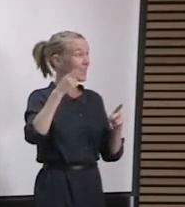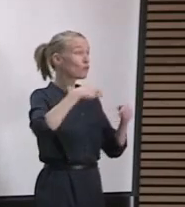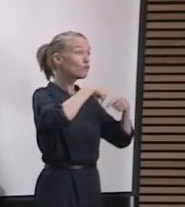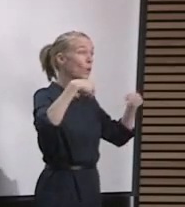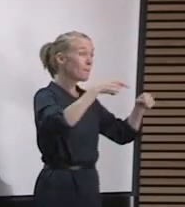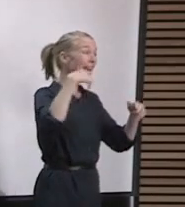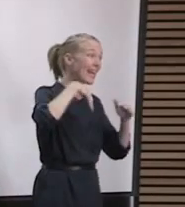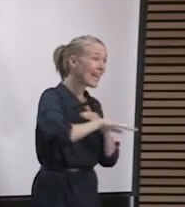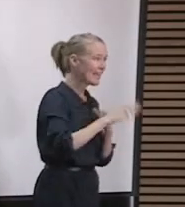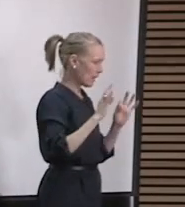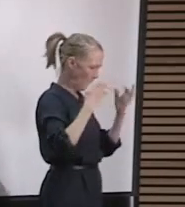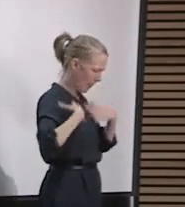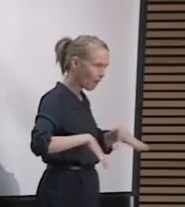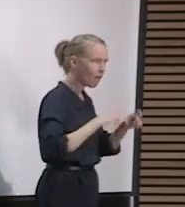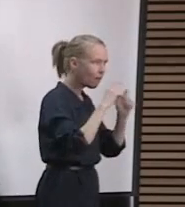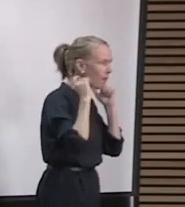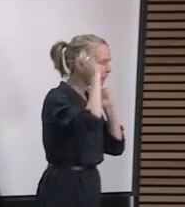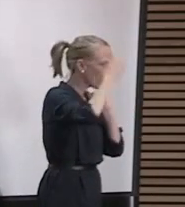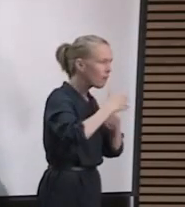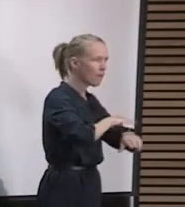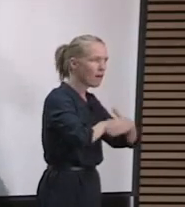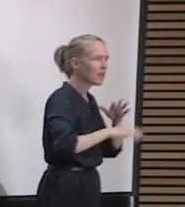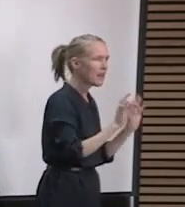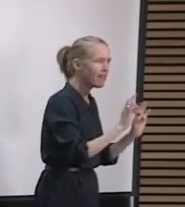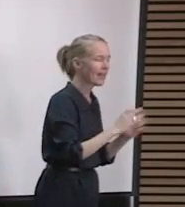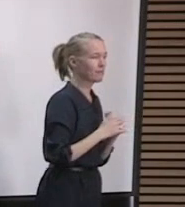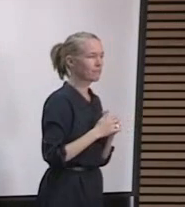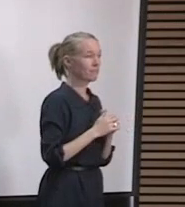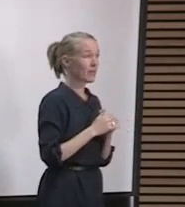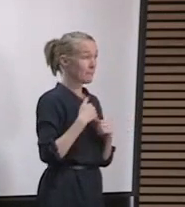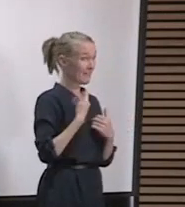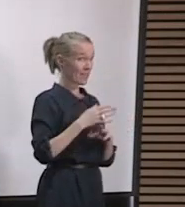while occupied without PPE. Are you aware of that? And